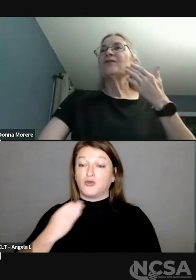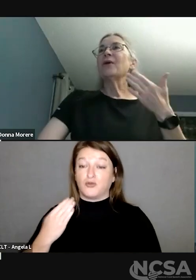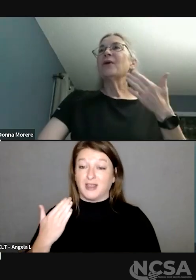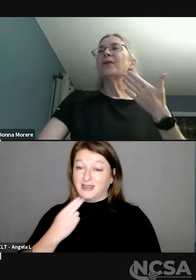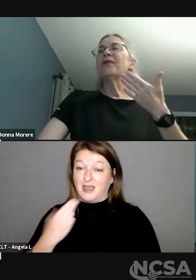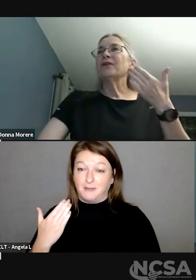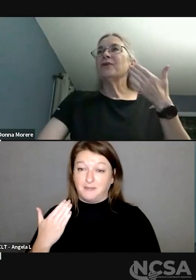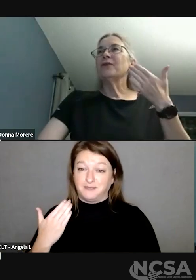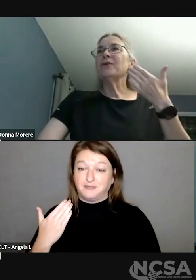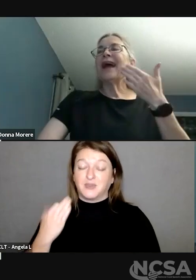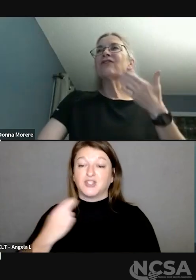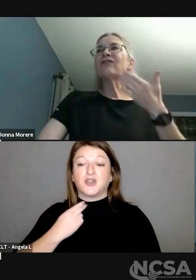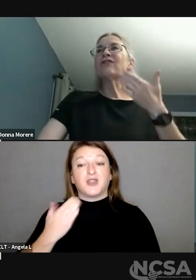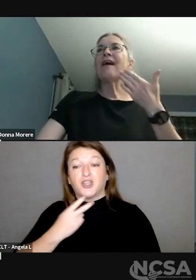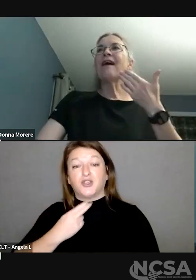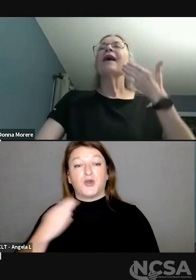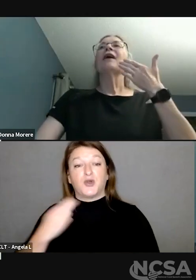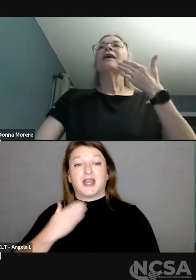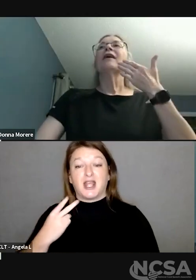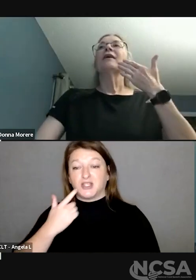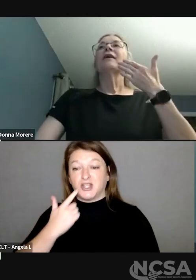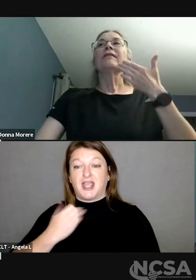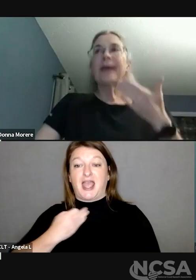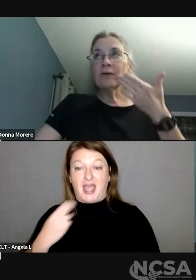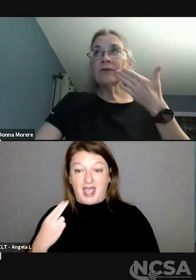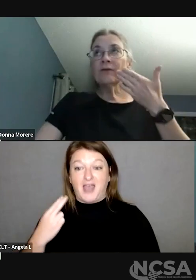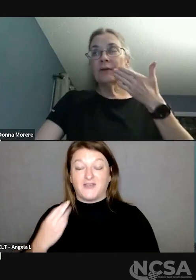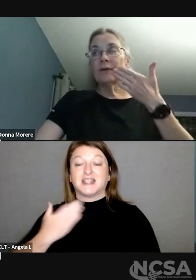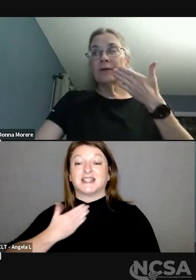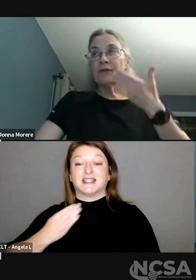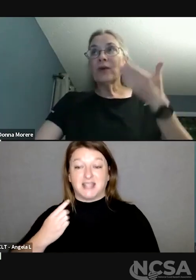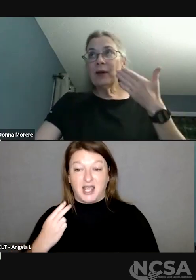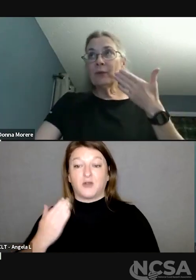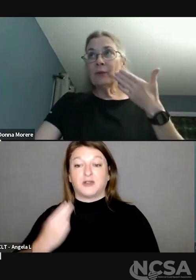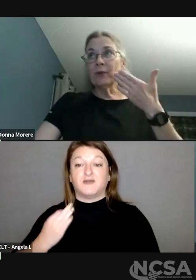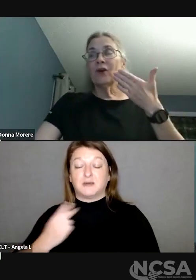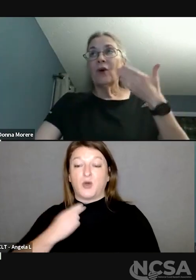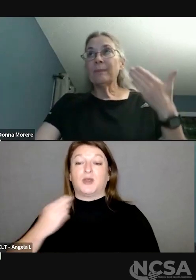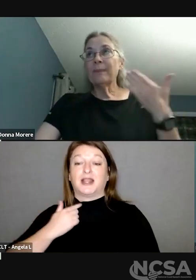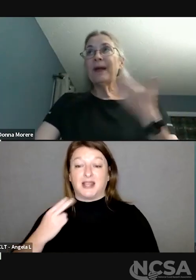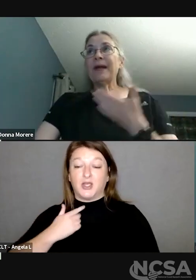so that you can actually have the sounds of spoken language on paper.